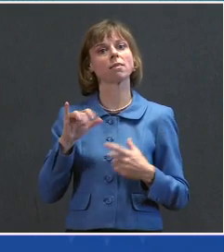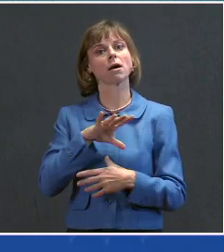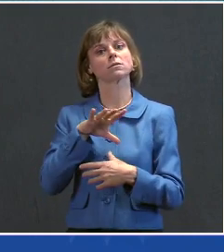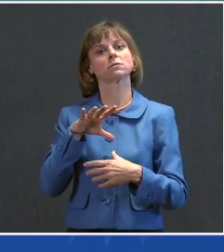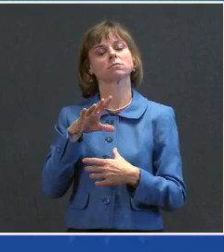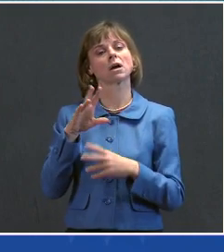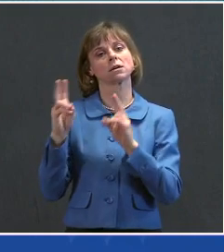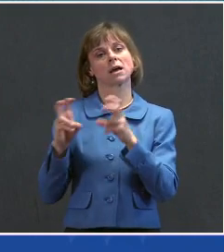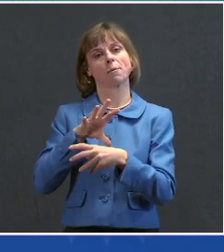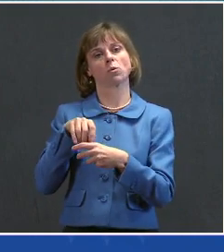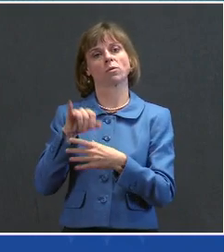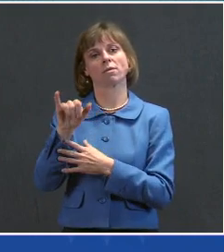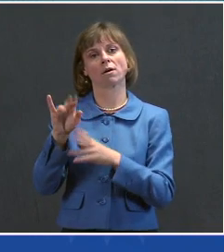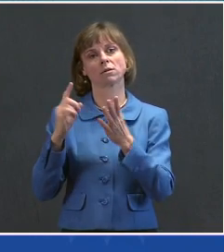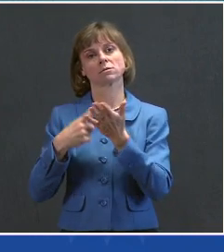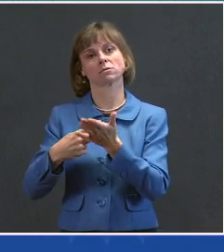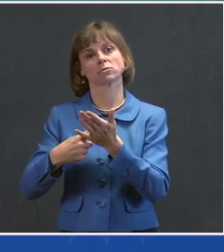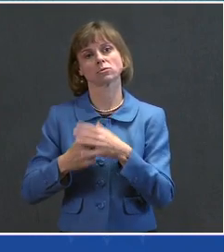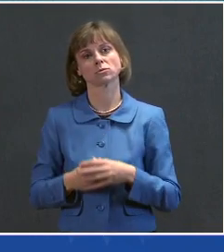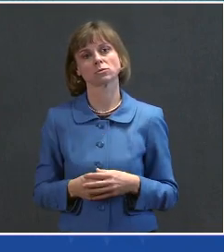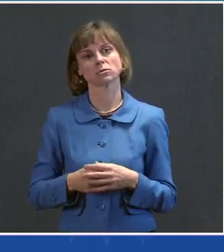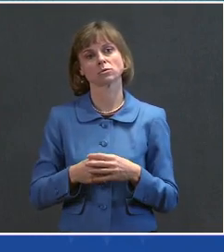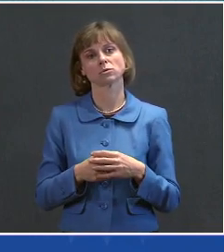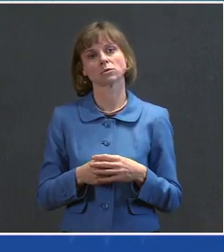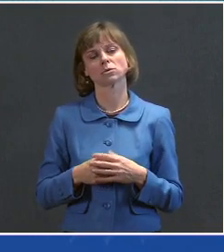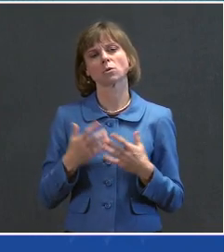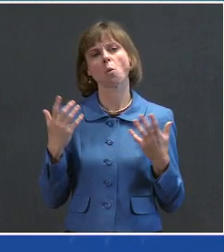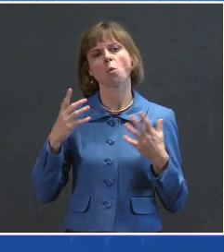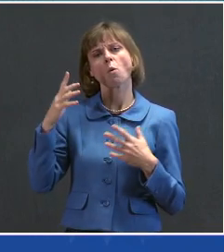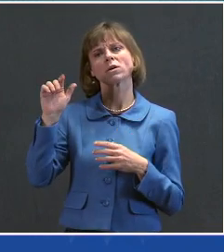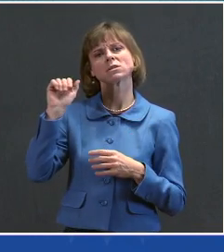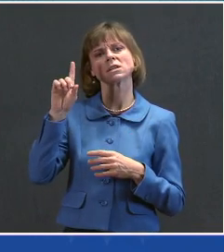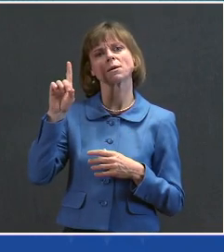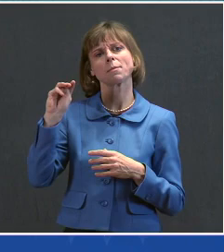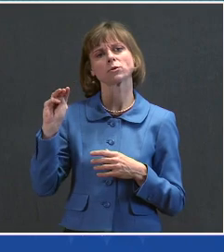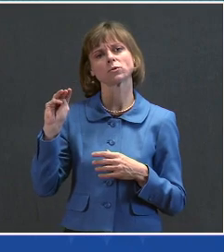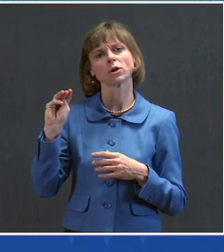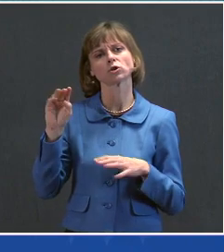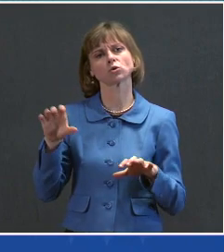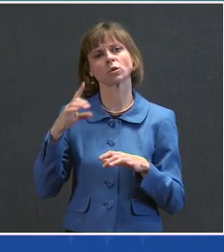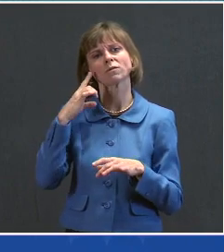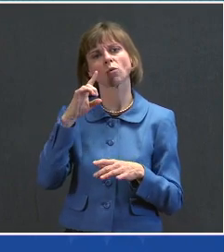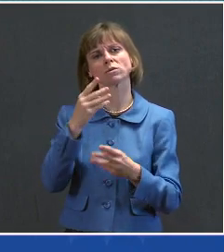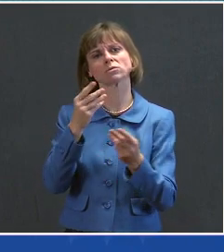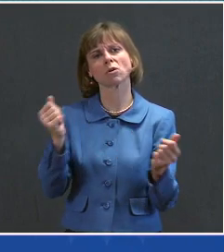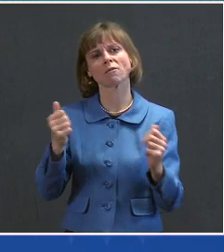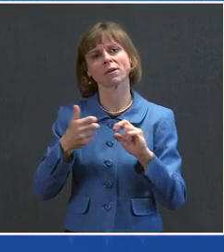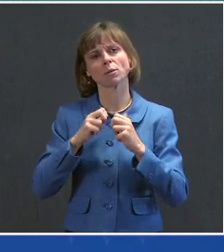The Press: And I'm wondering what the administration is doing to avoid some of the problems that might arise with the J&J vaccine